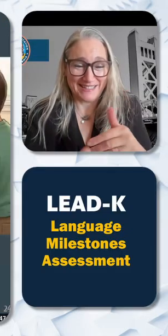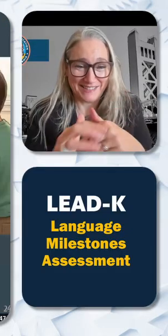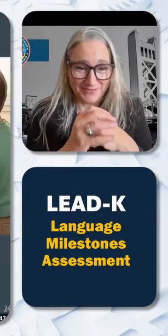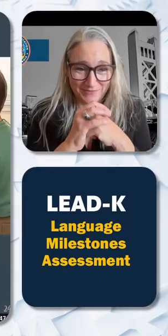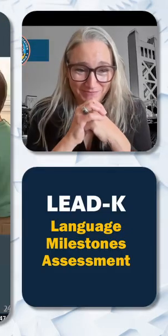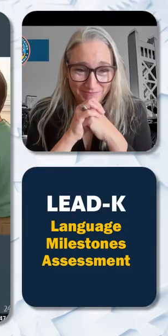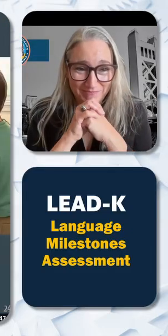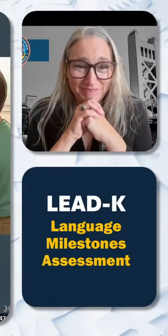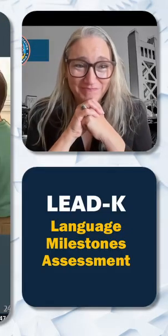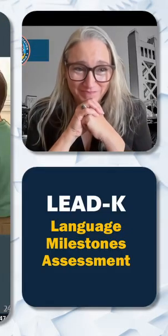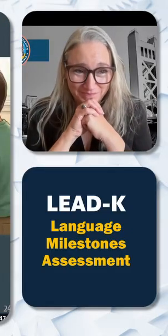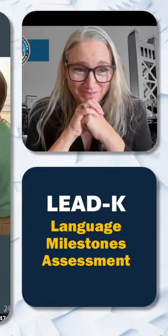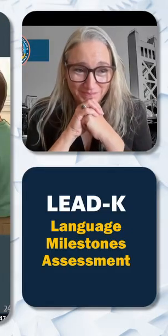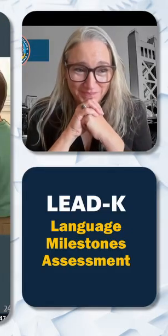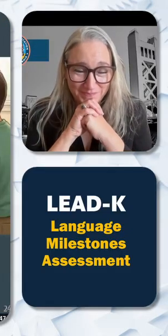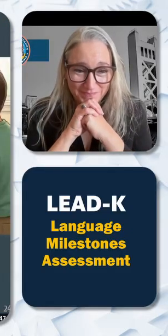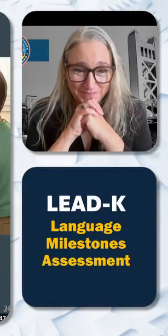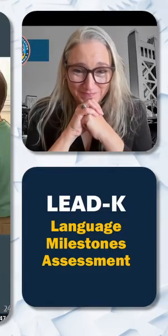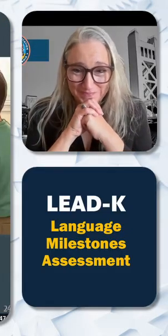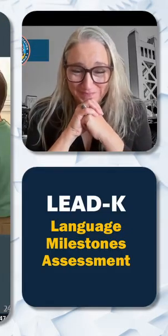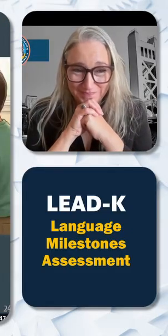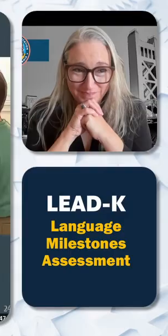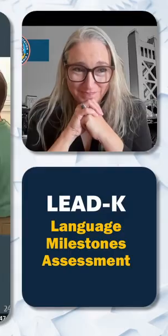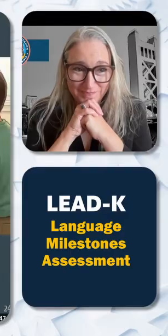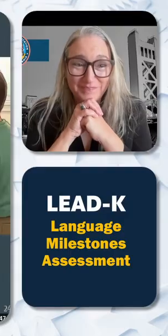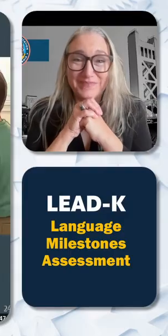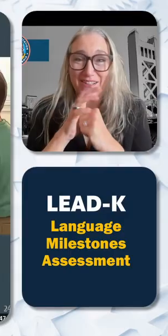They kept just chatting there, huh? Alright.